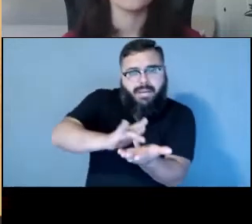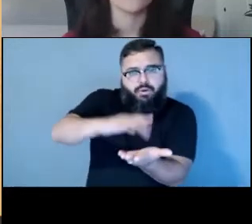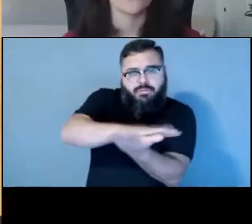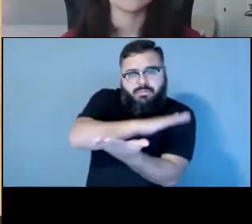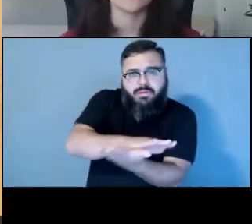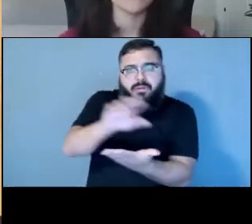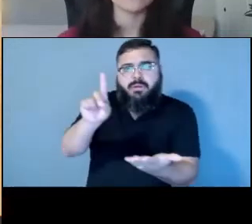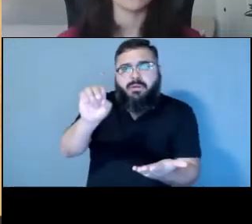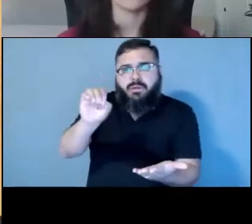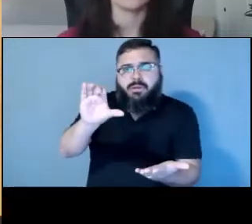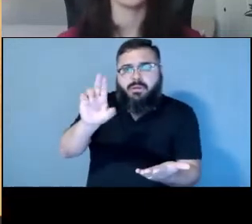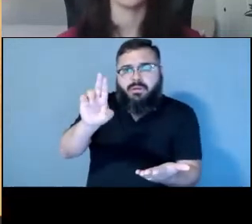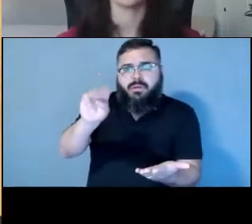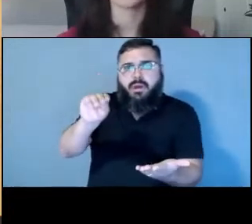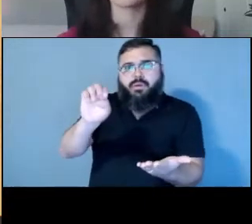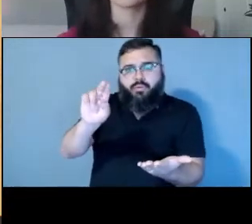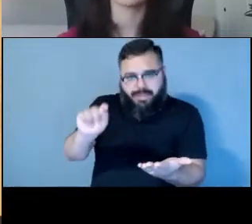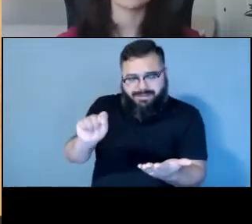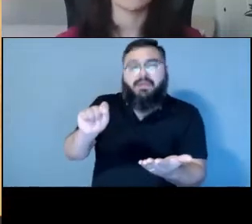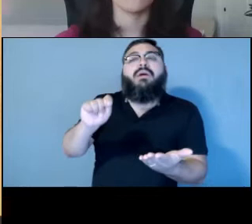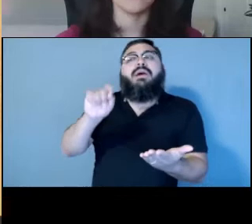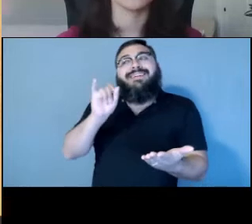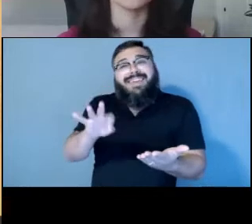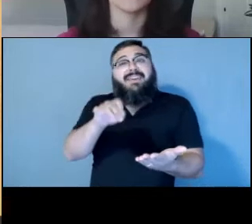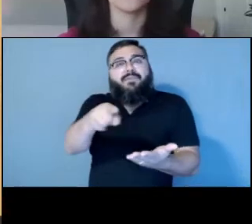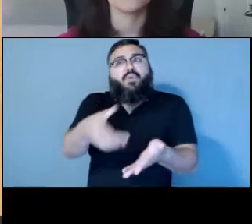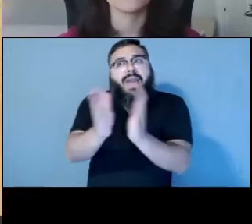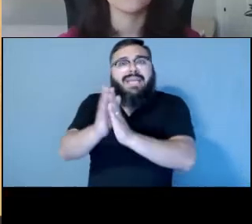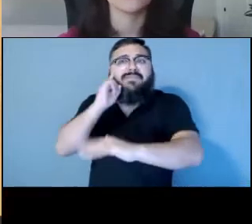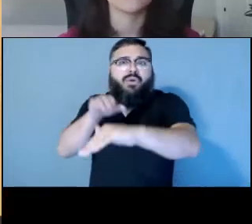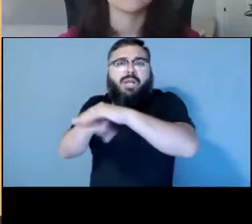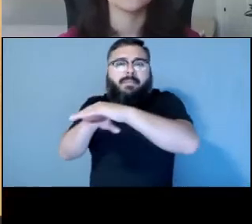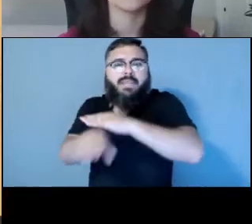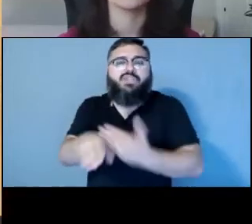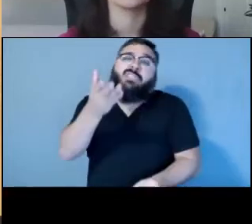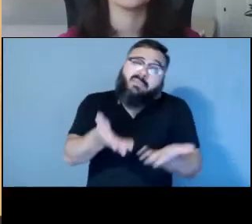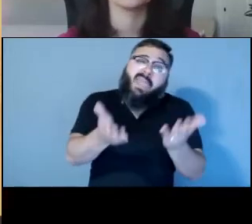if you're requesting a reasonable accommodation, and we'll talk more about reasonable accommodations a little bit further into the presentation.